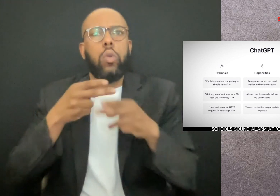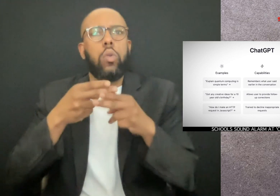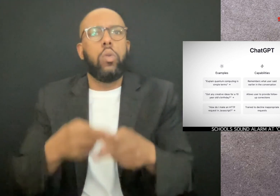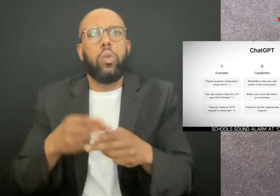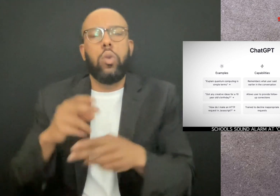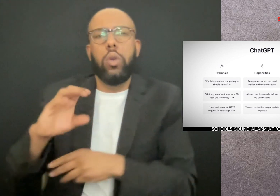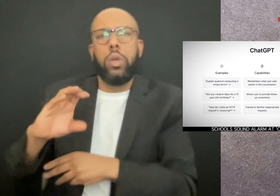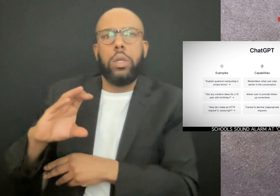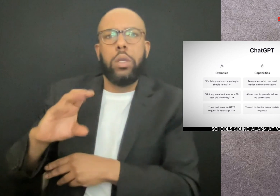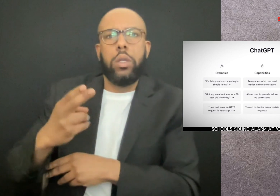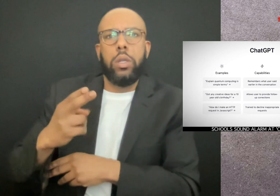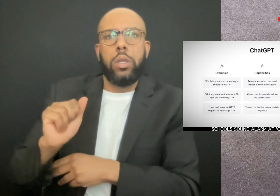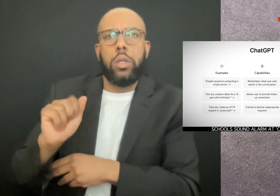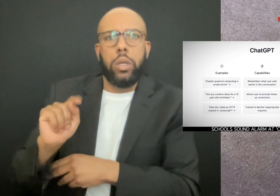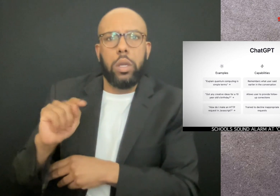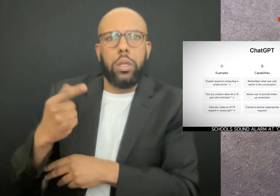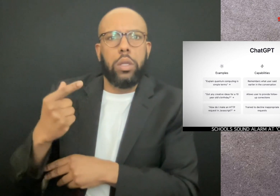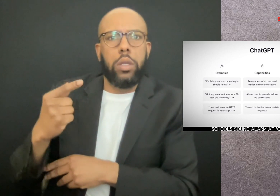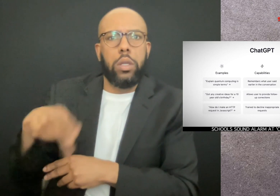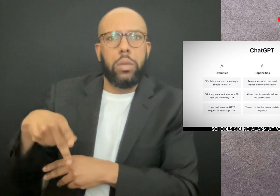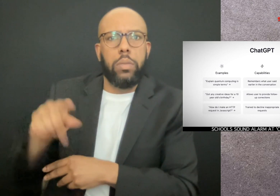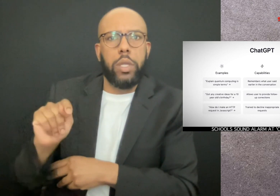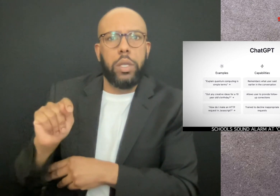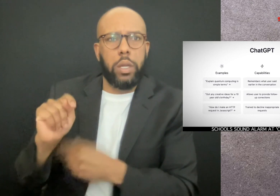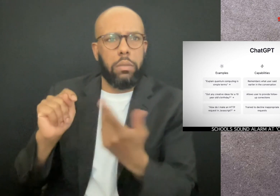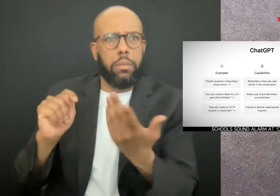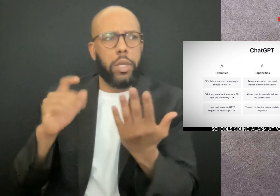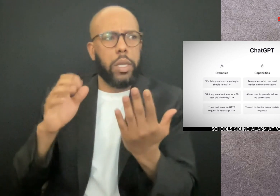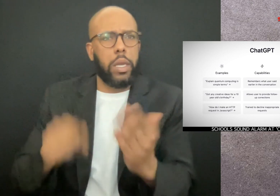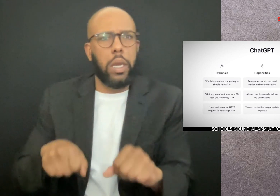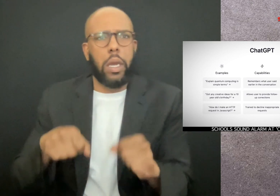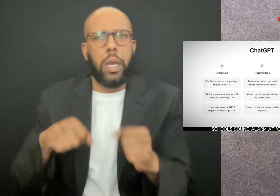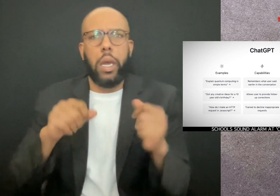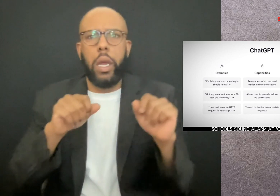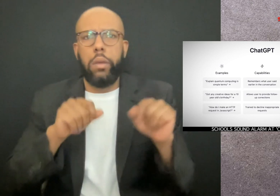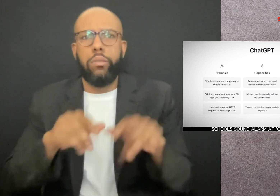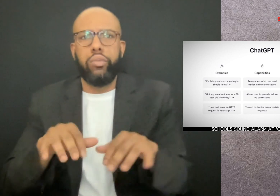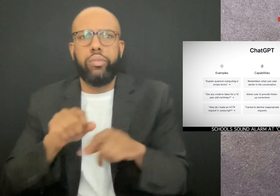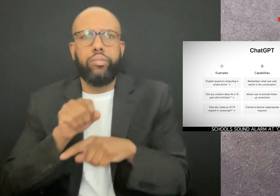a powerful new artificial intelligence tool called ChatGPT